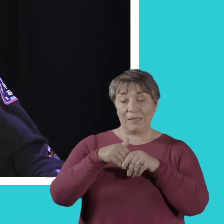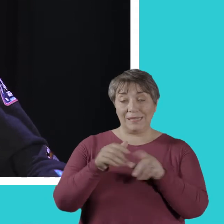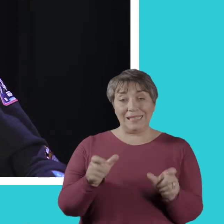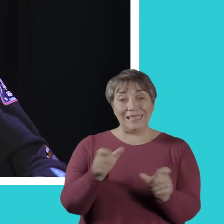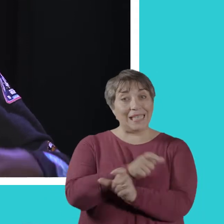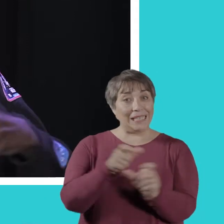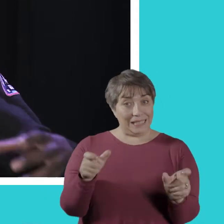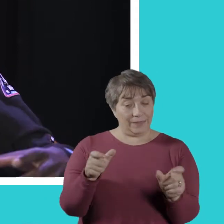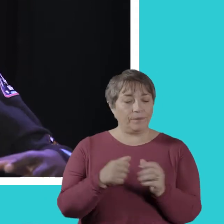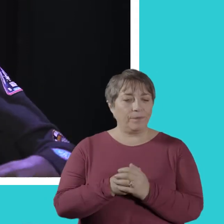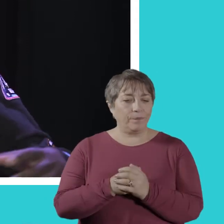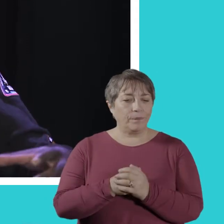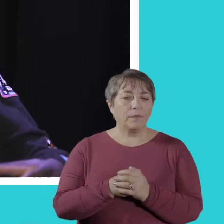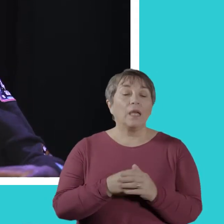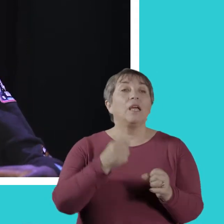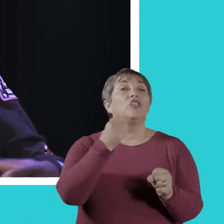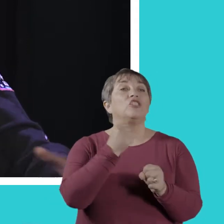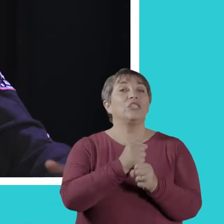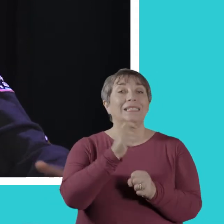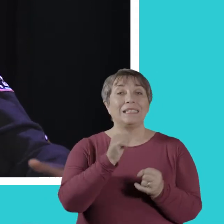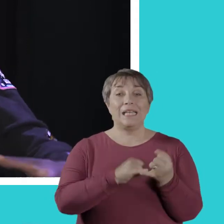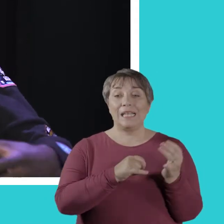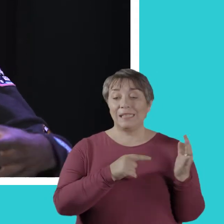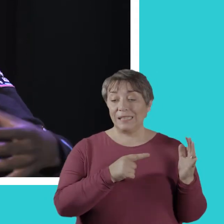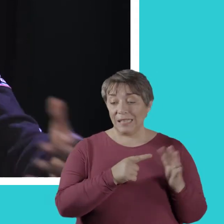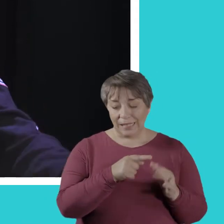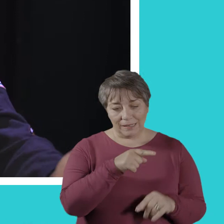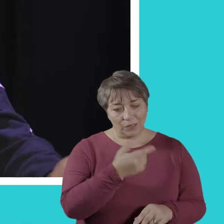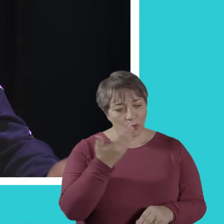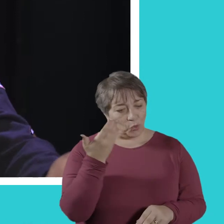And I remember in IT GCSE I'm not gonna lie of course when I was when I was 14 15